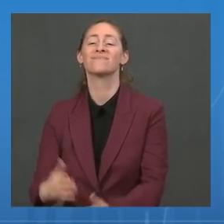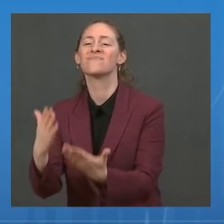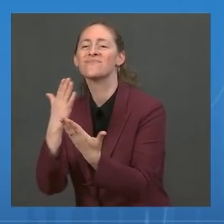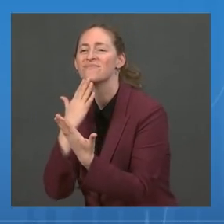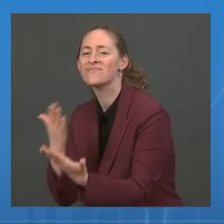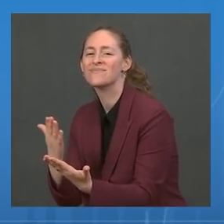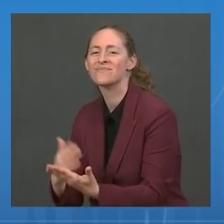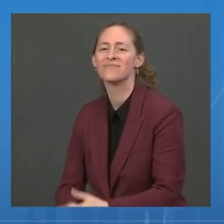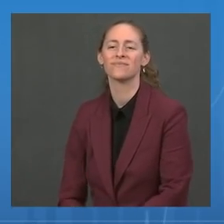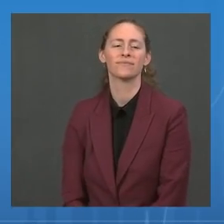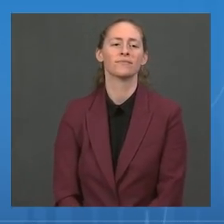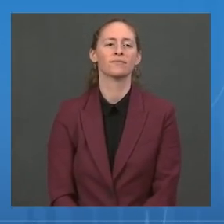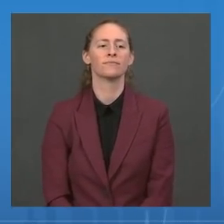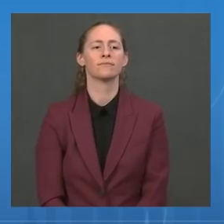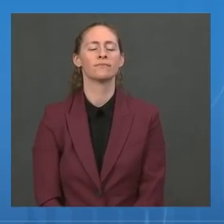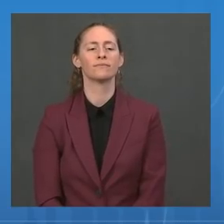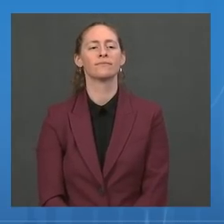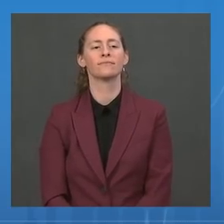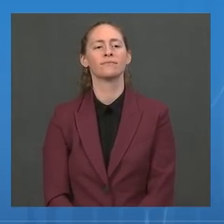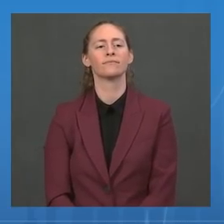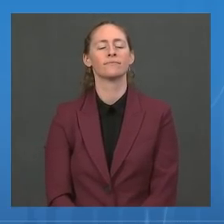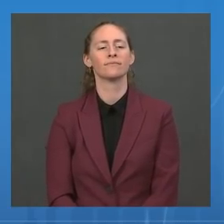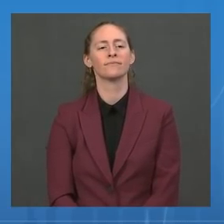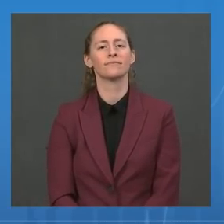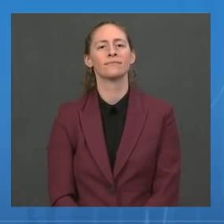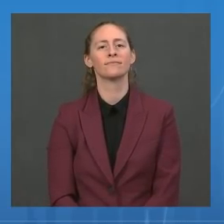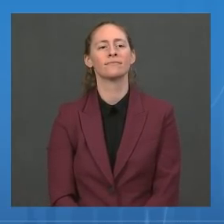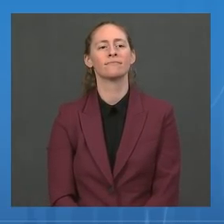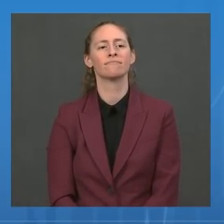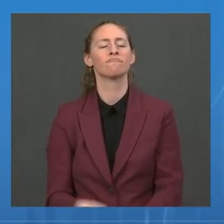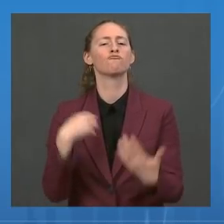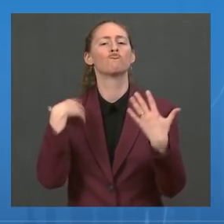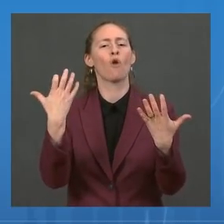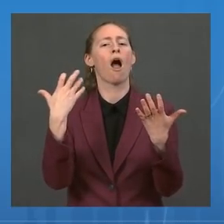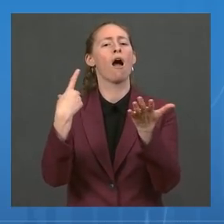I would like to now provide three concise messages